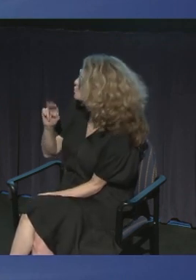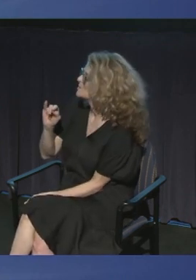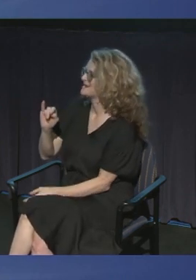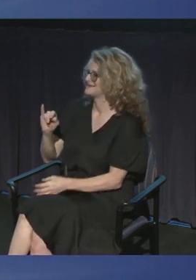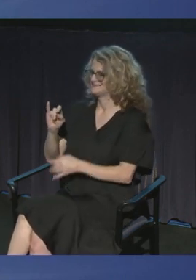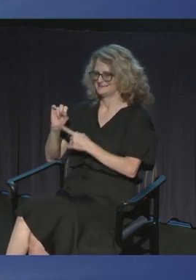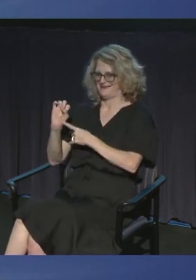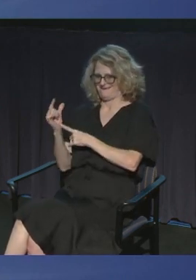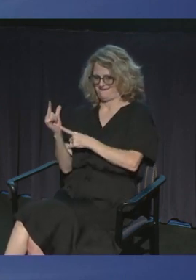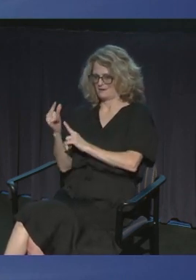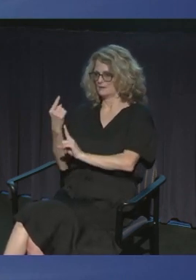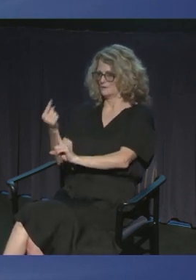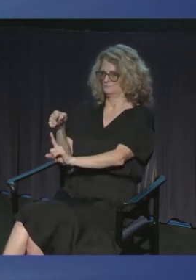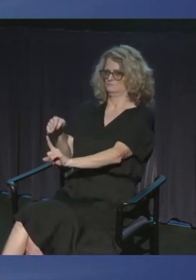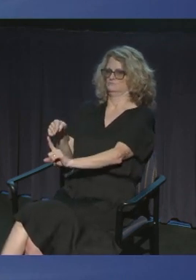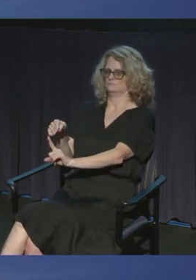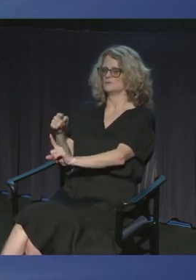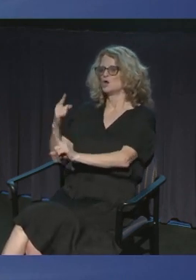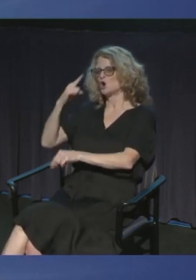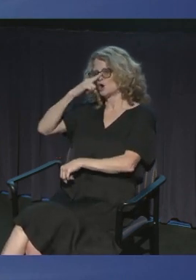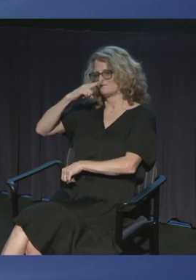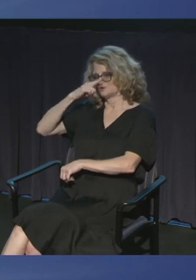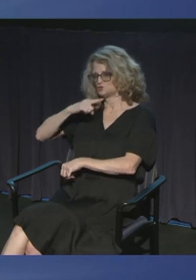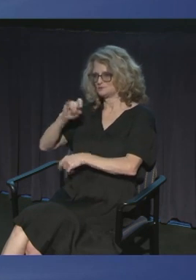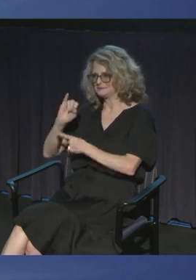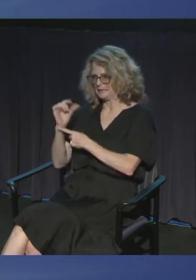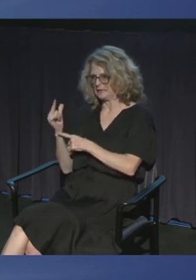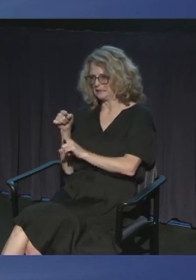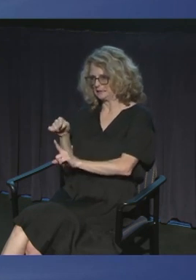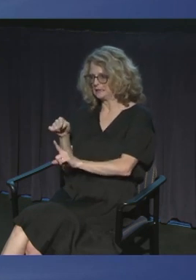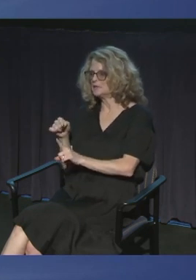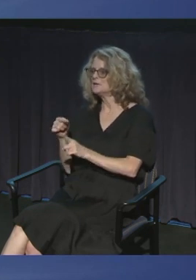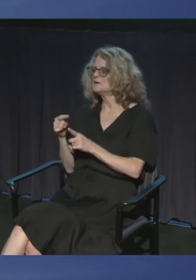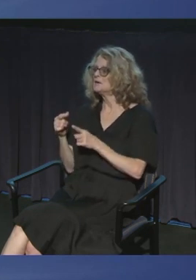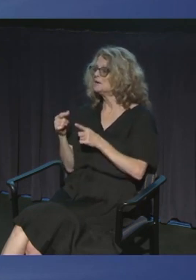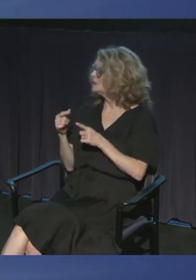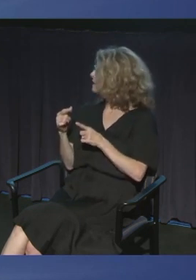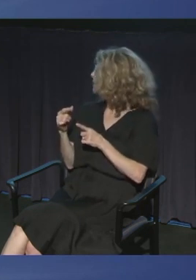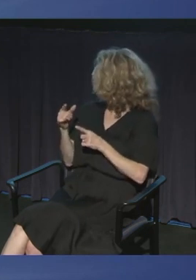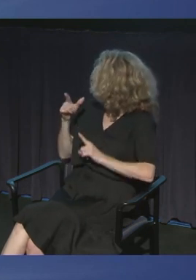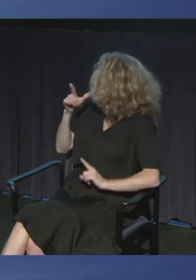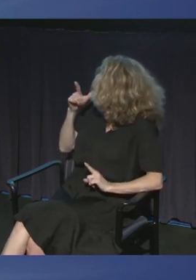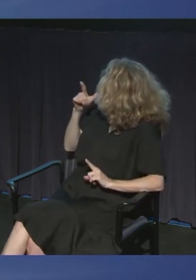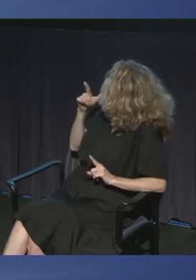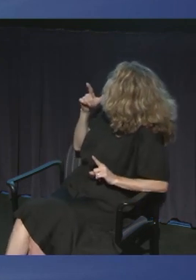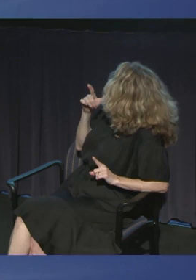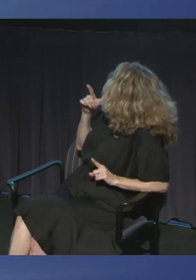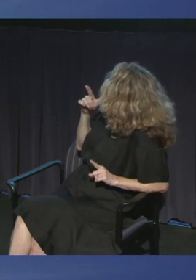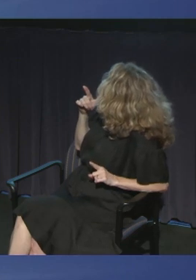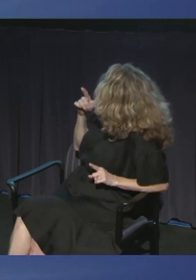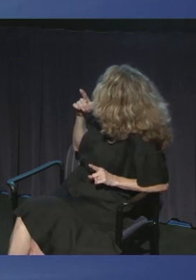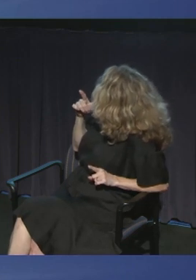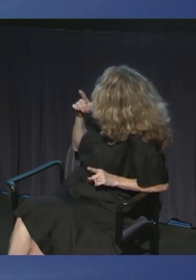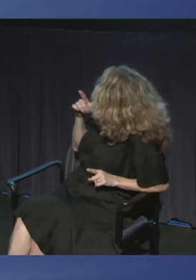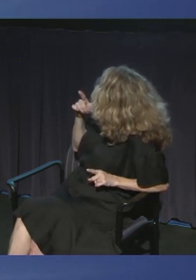THE UNI STING, AND ARTIFICIAL STING MADE BY BYPASSING SOME OF THESE REGULAR PATHWAYS. IT IS